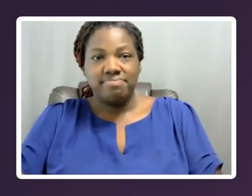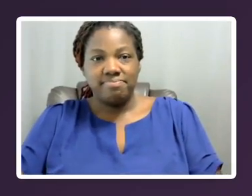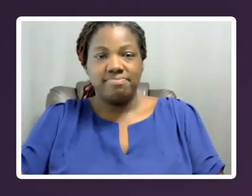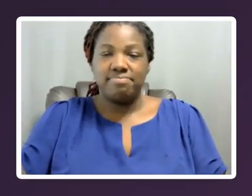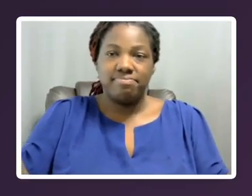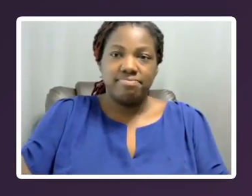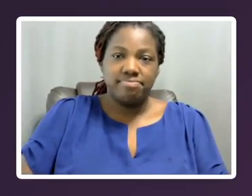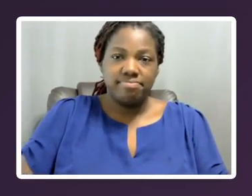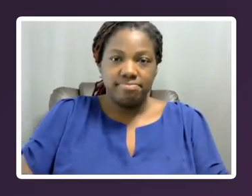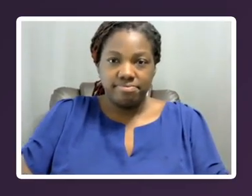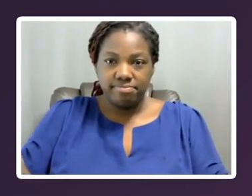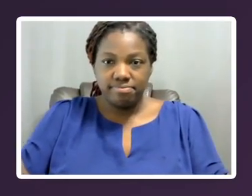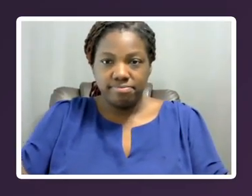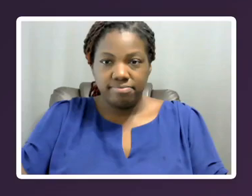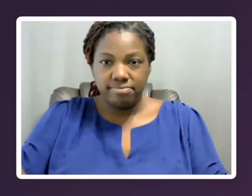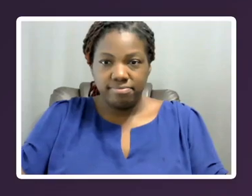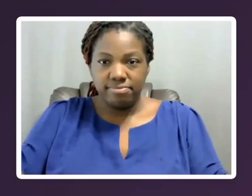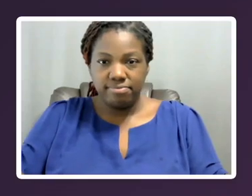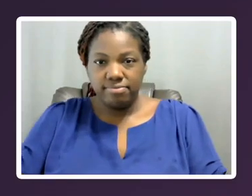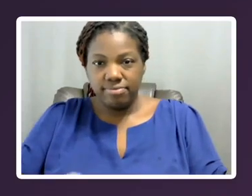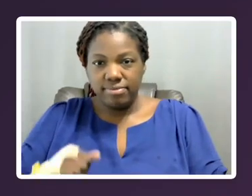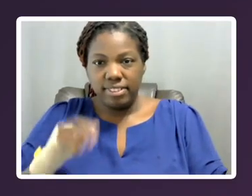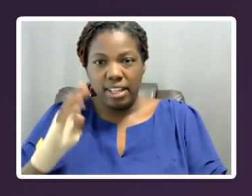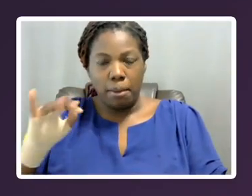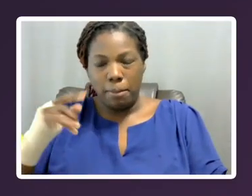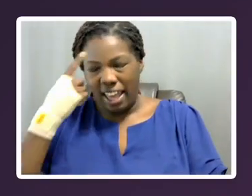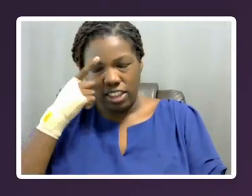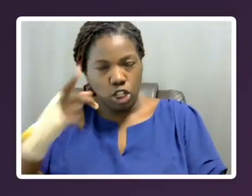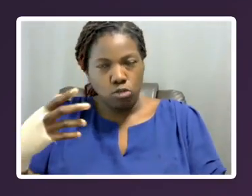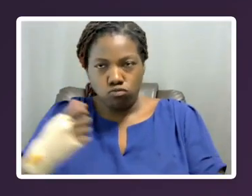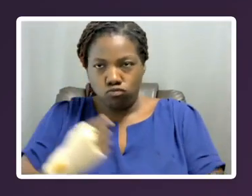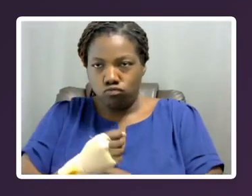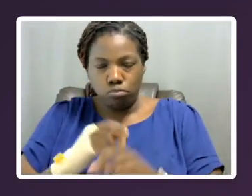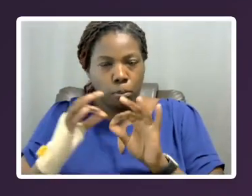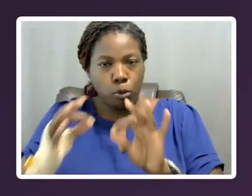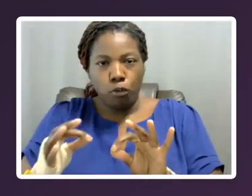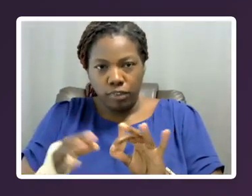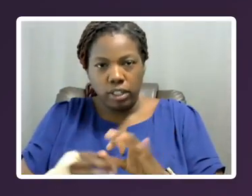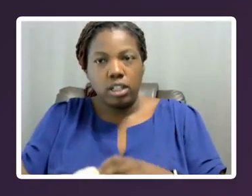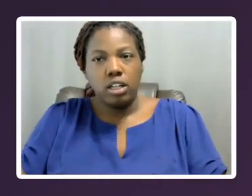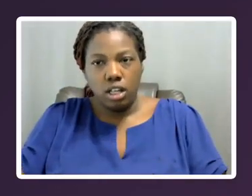Abbie, I think you've summed it up pretty well. And definitely I love the responses that have